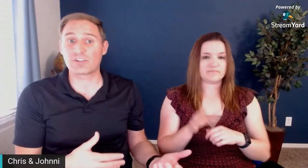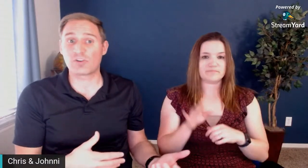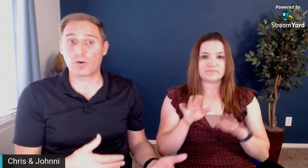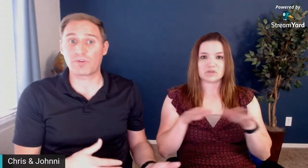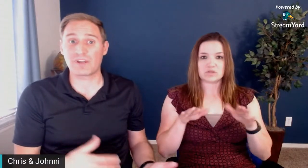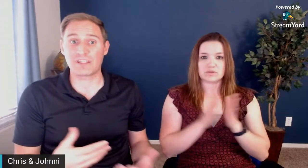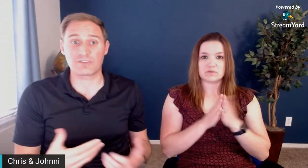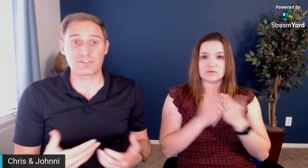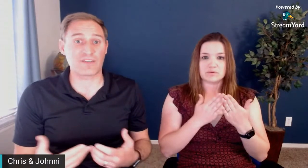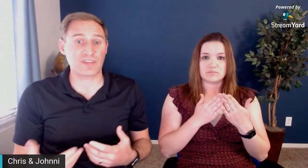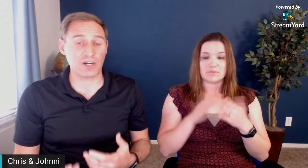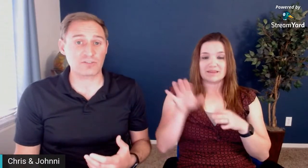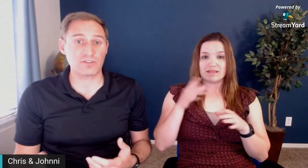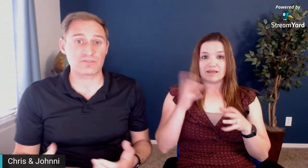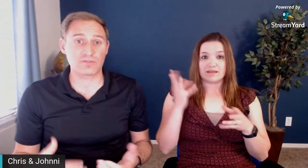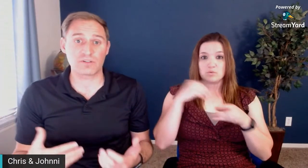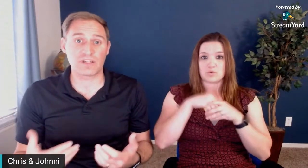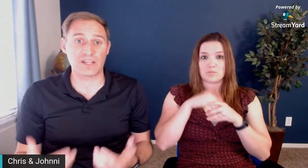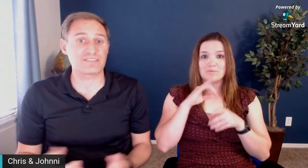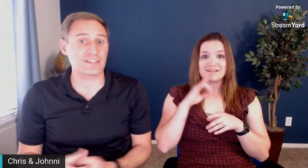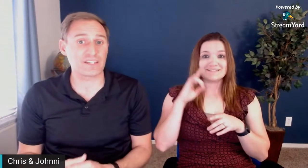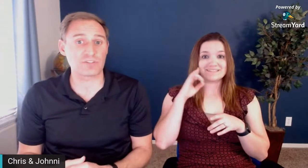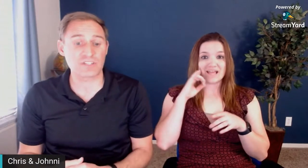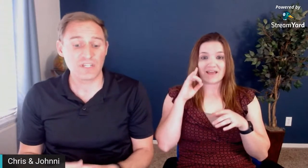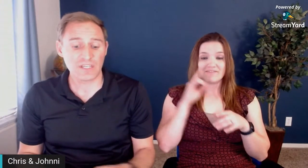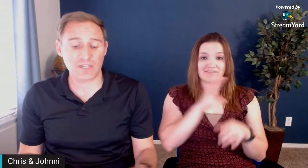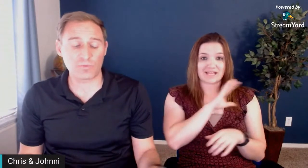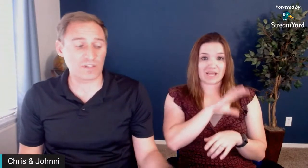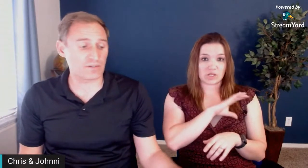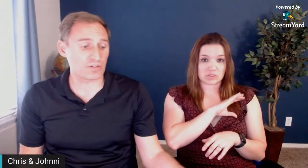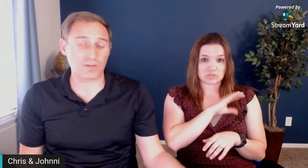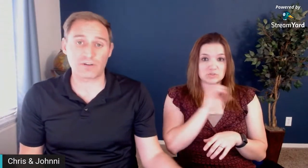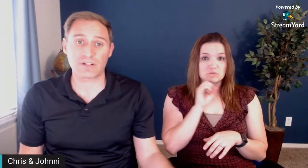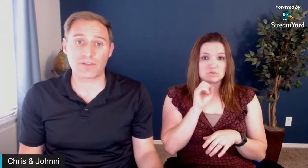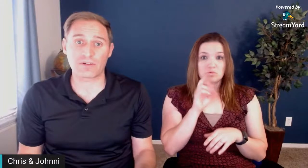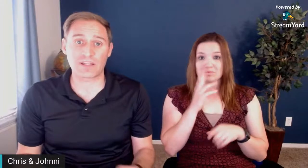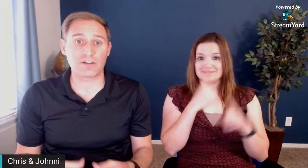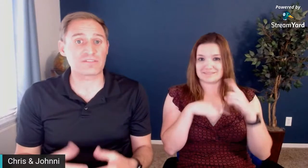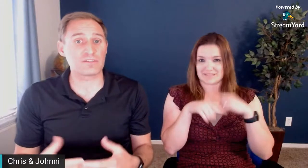incorporate either deaf characters or sign language in one degree or another and also we'll